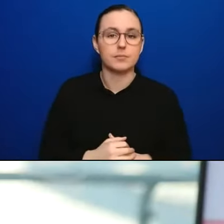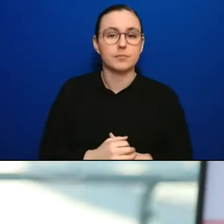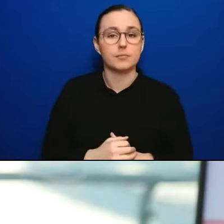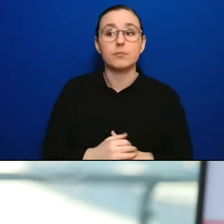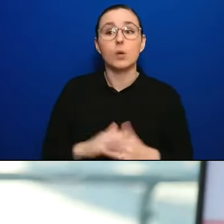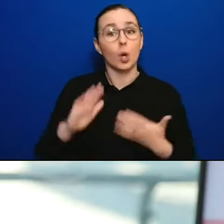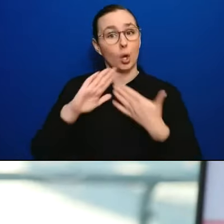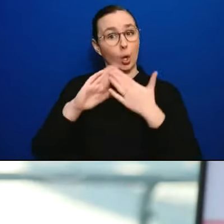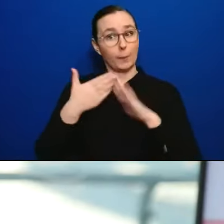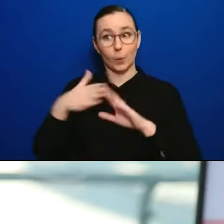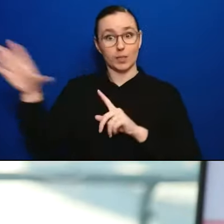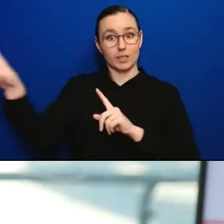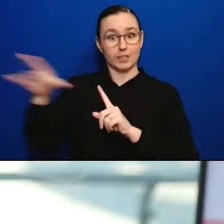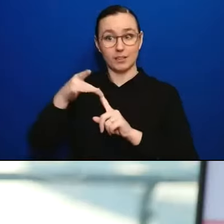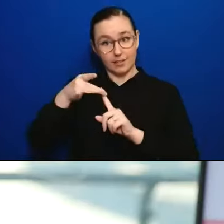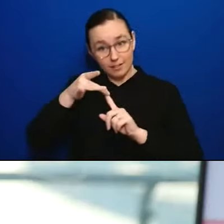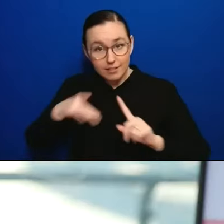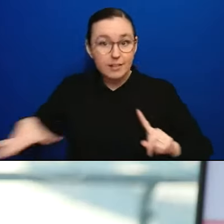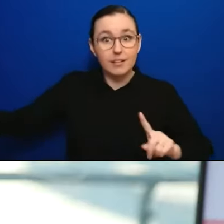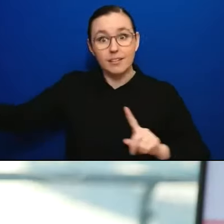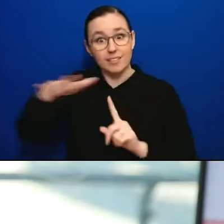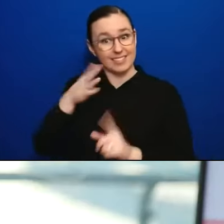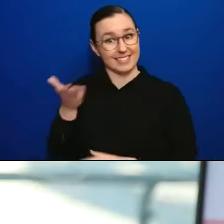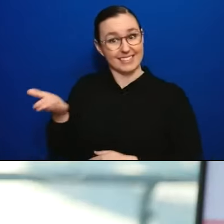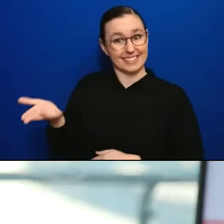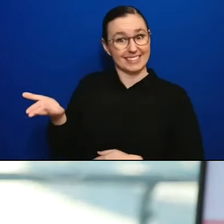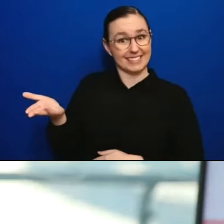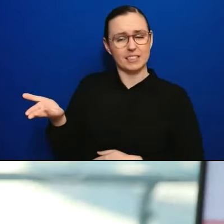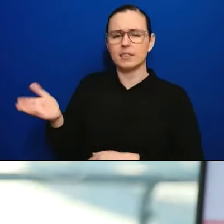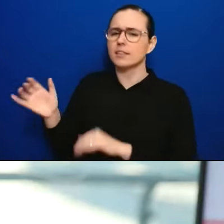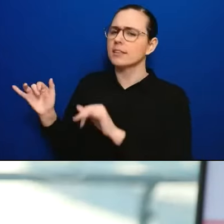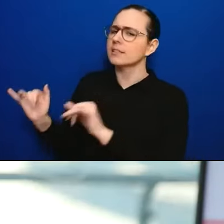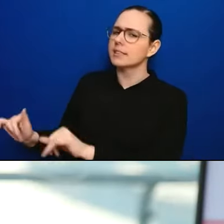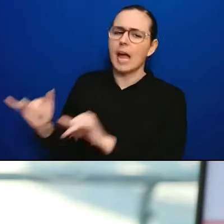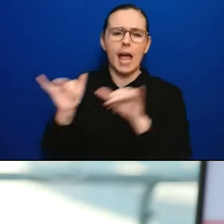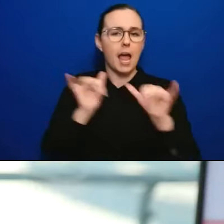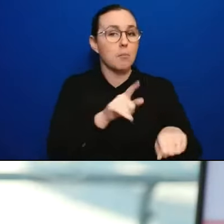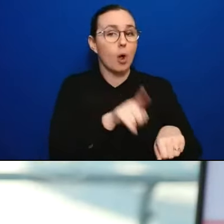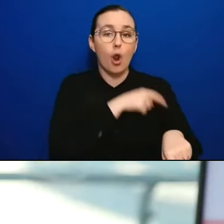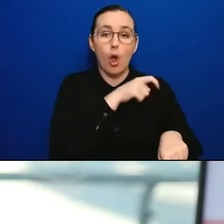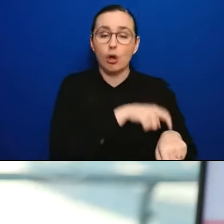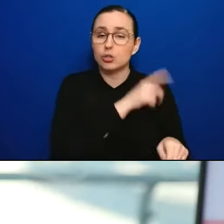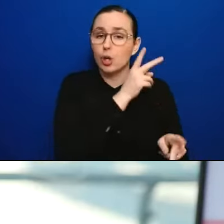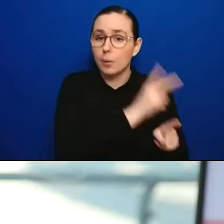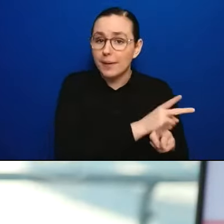So with the increase in transmission in our communities, we have also seen